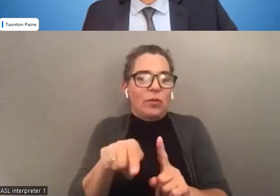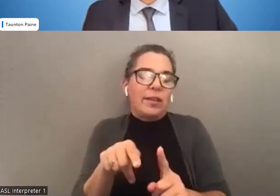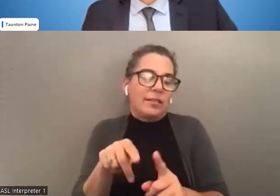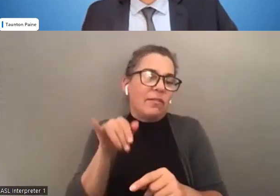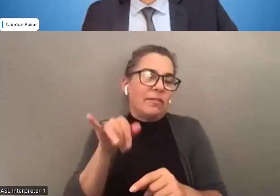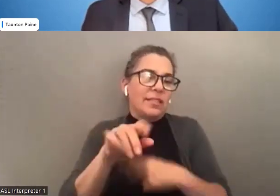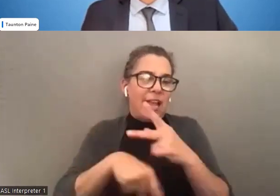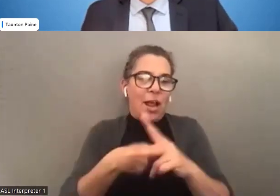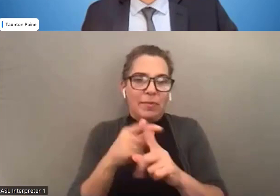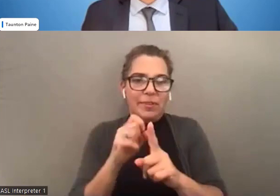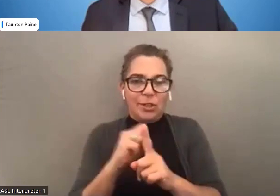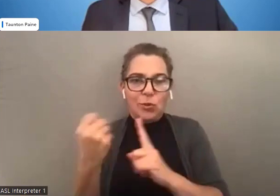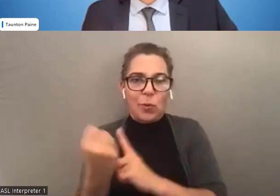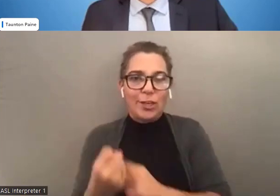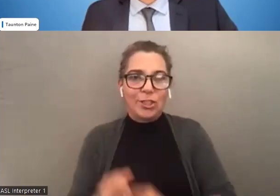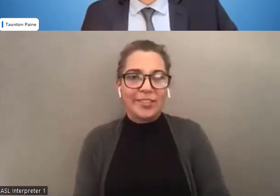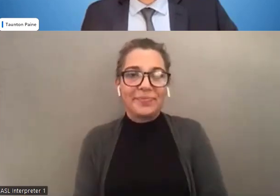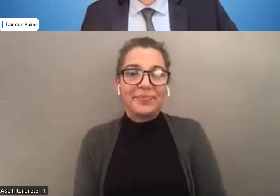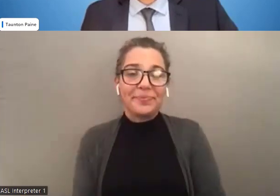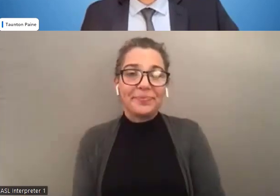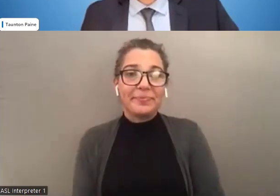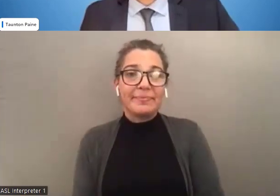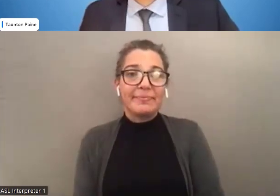Elyse Sullivan: Thanks. All right. We'll stop picking on you, Taunton.